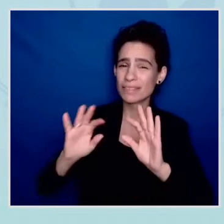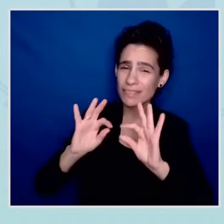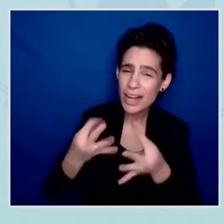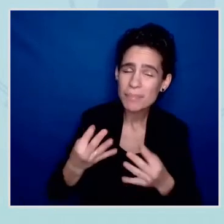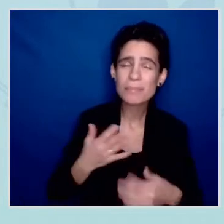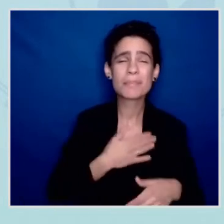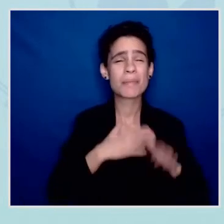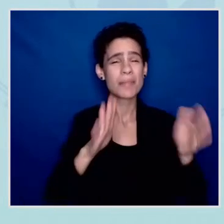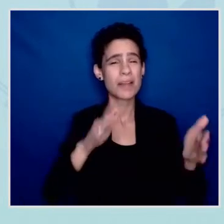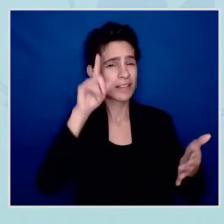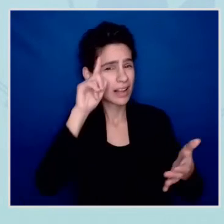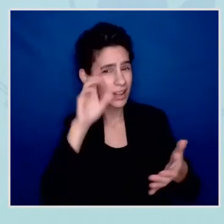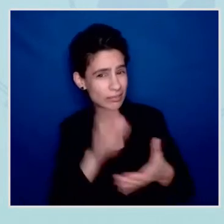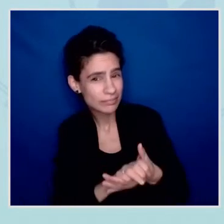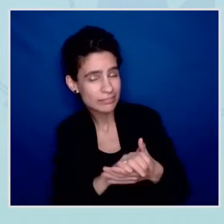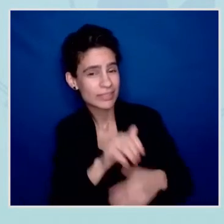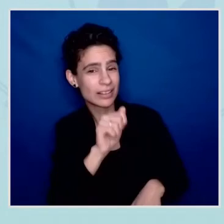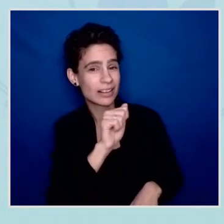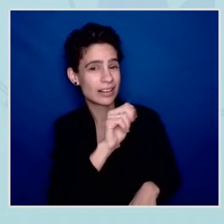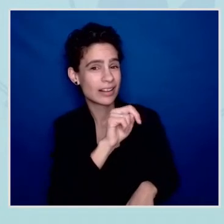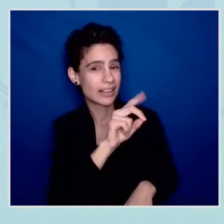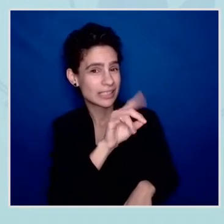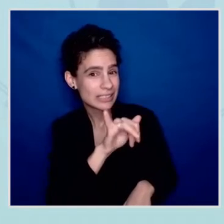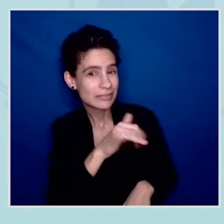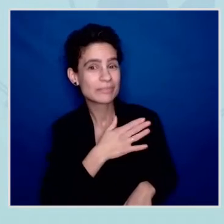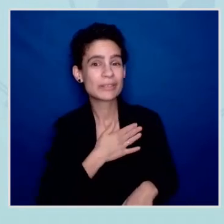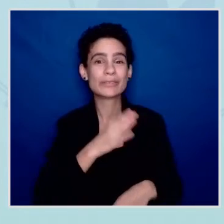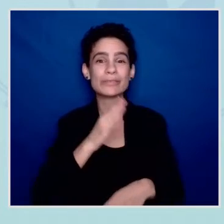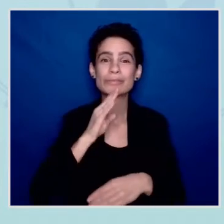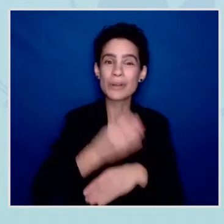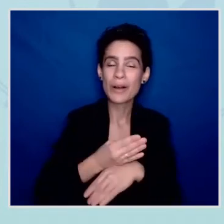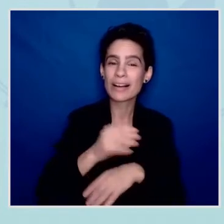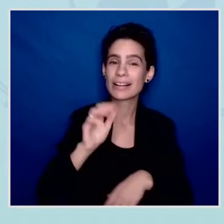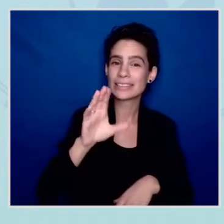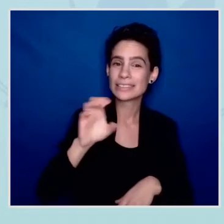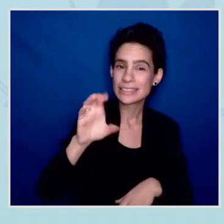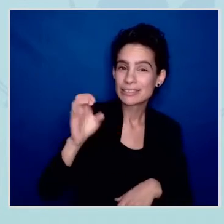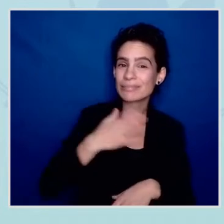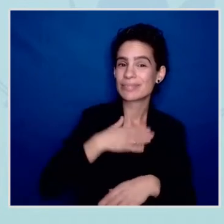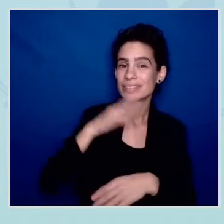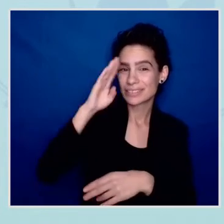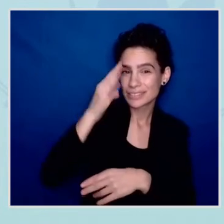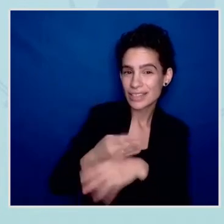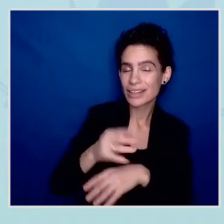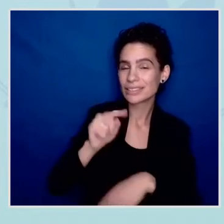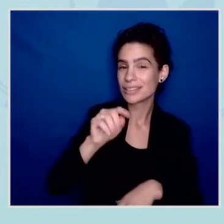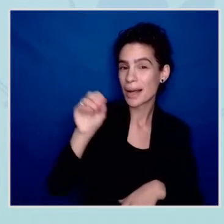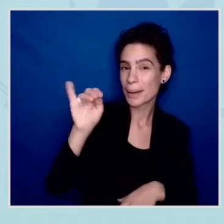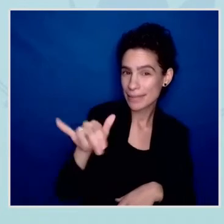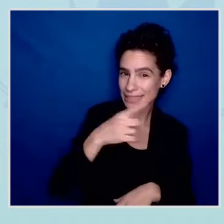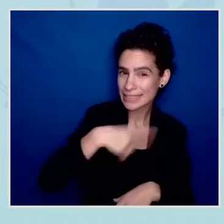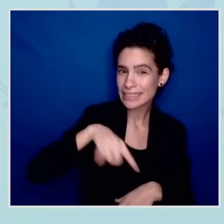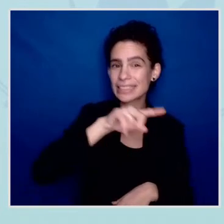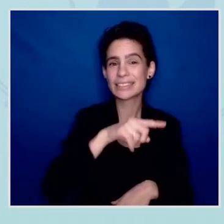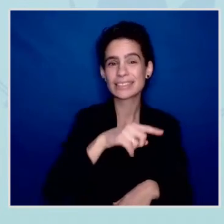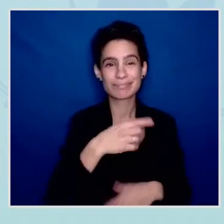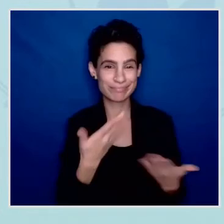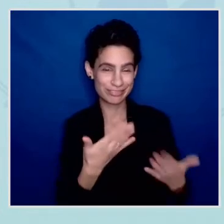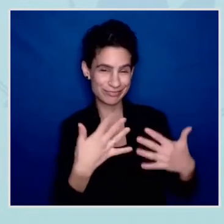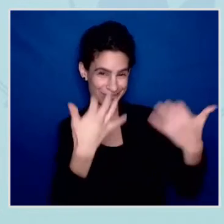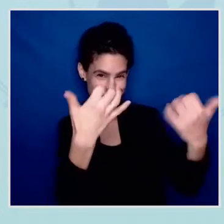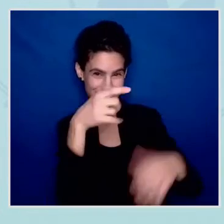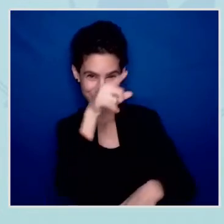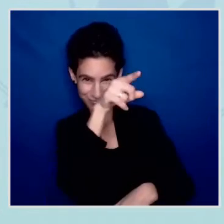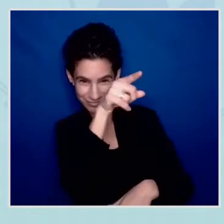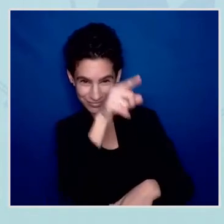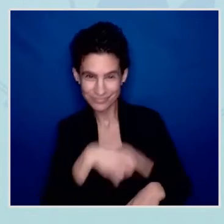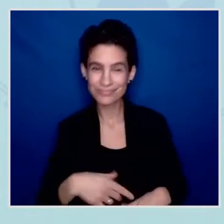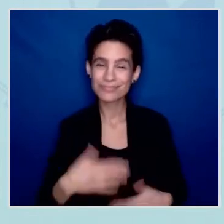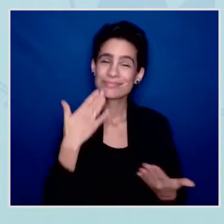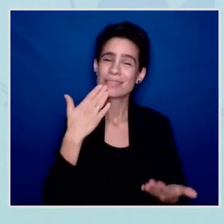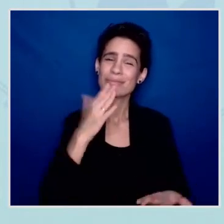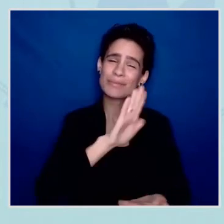AMERICAN PEOPLE. I WANT TO